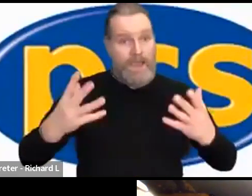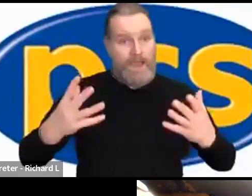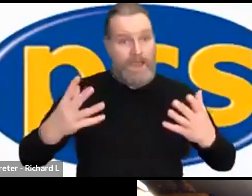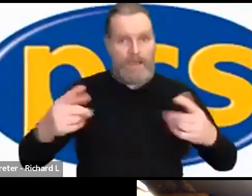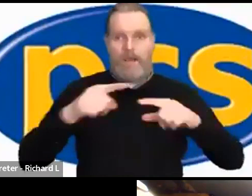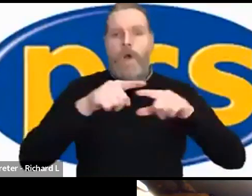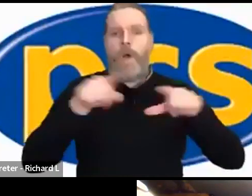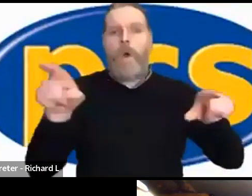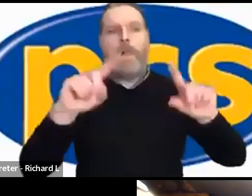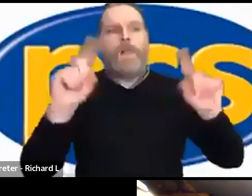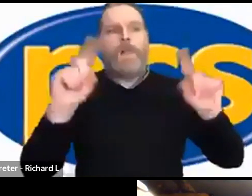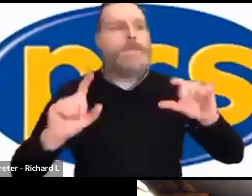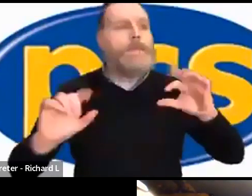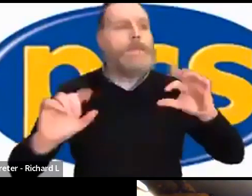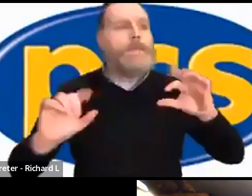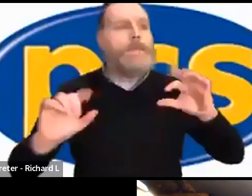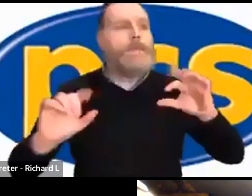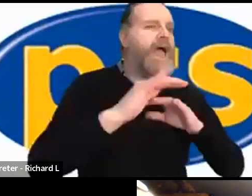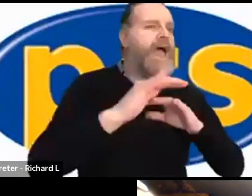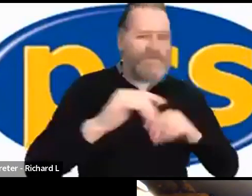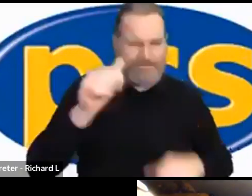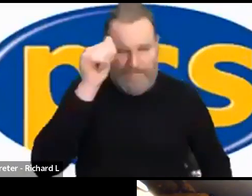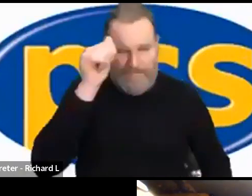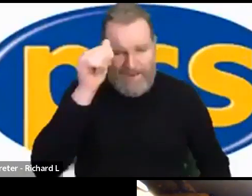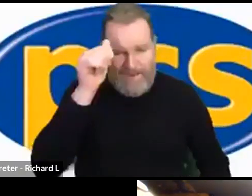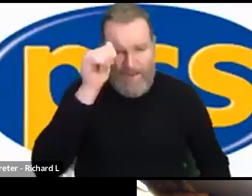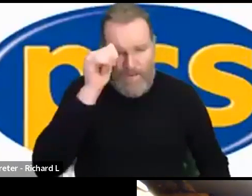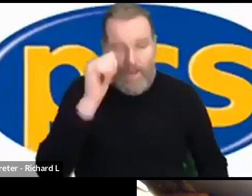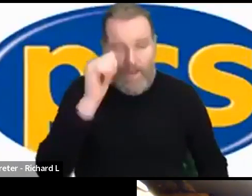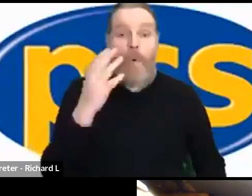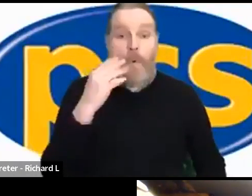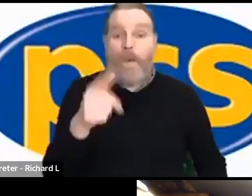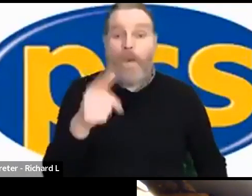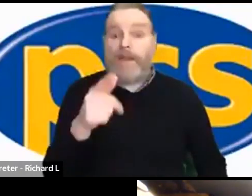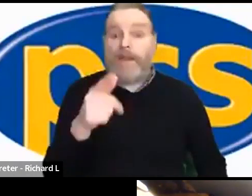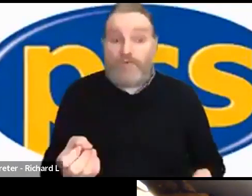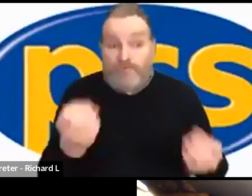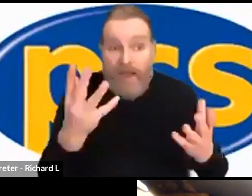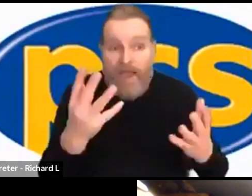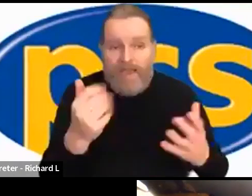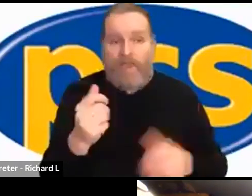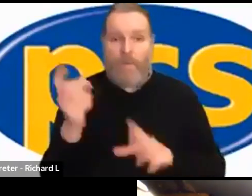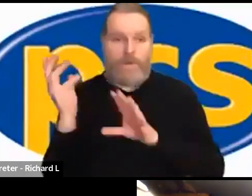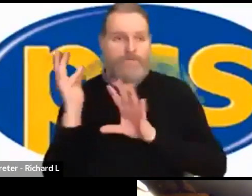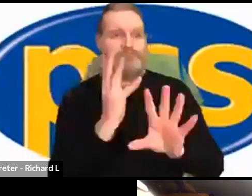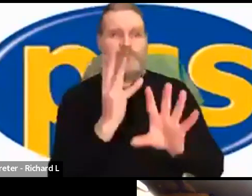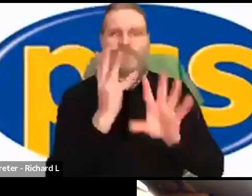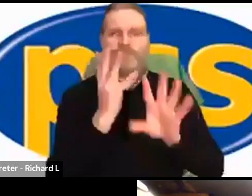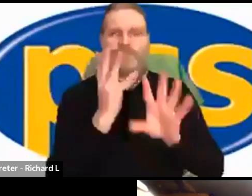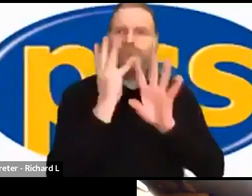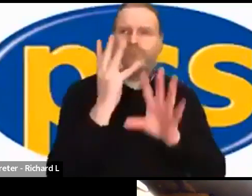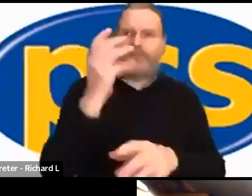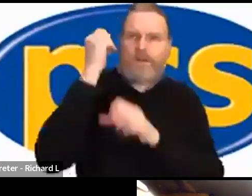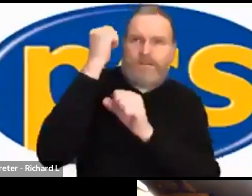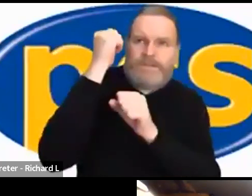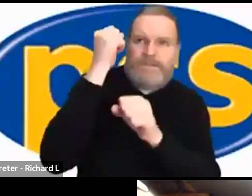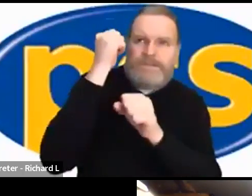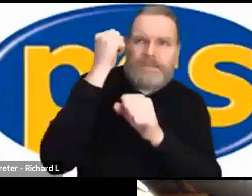will know every every little person, every little thing that you do, every do. Every person who goes on strike, whoever's terms of put a picket t line